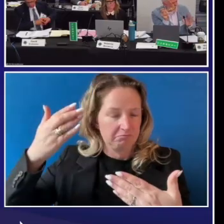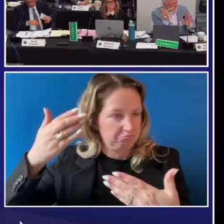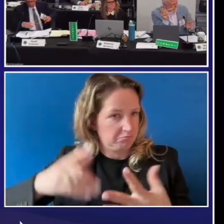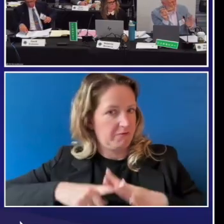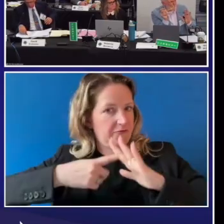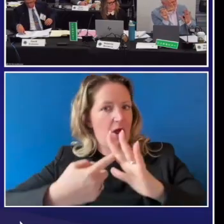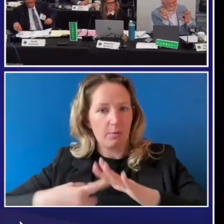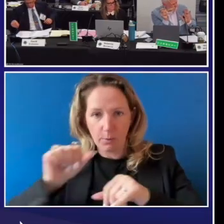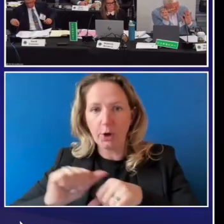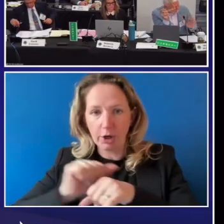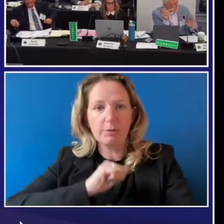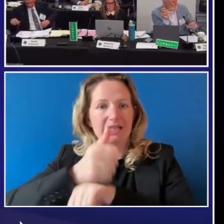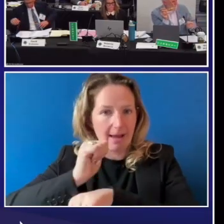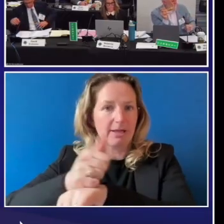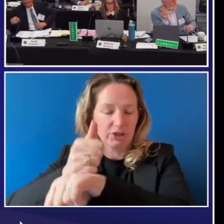to start processing an application.